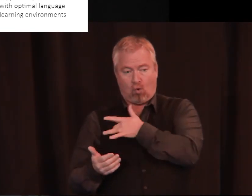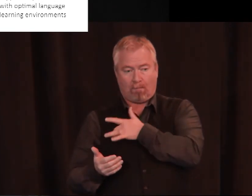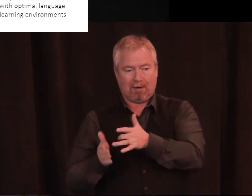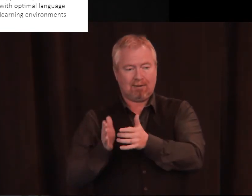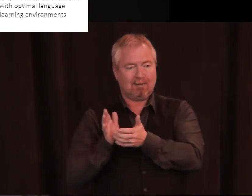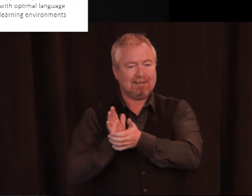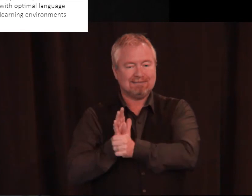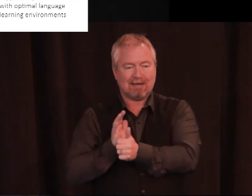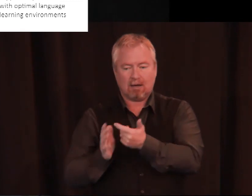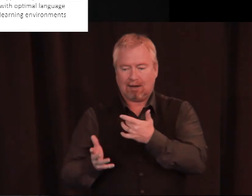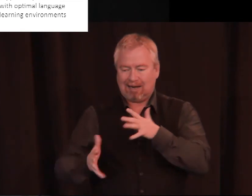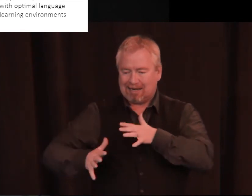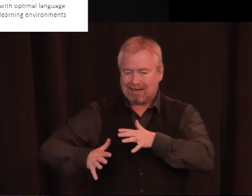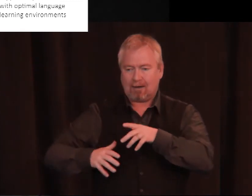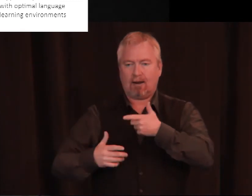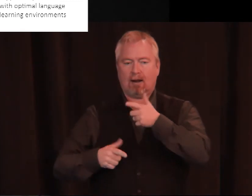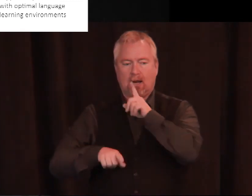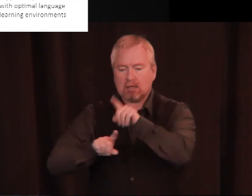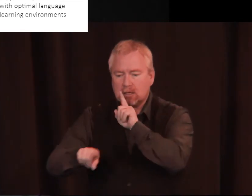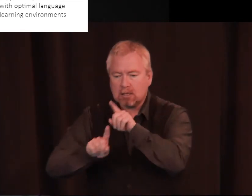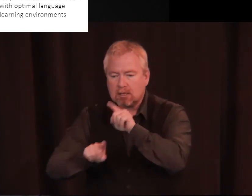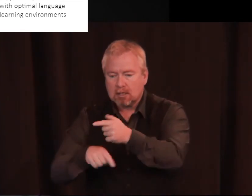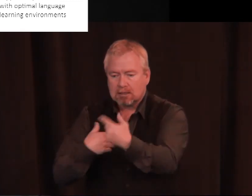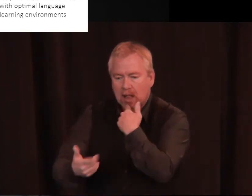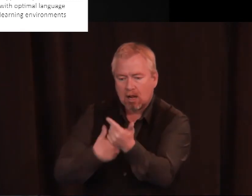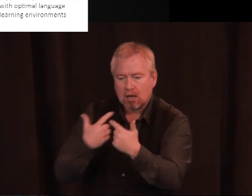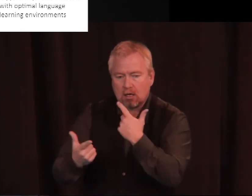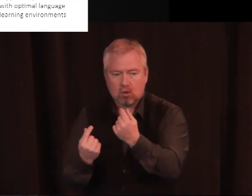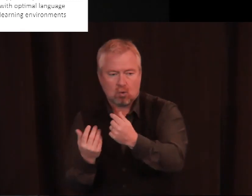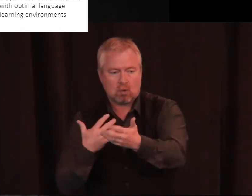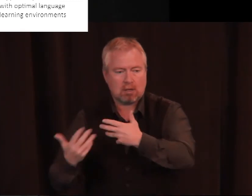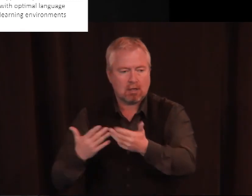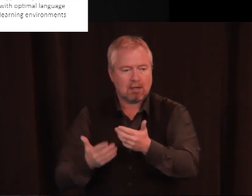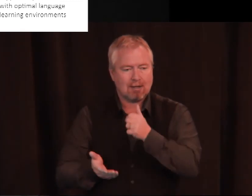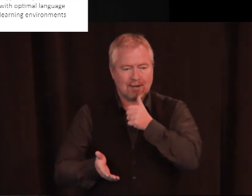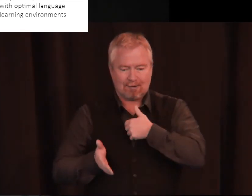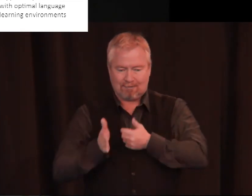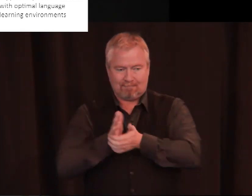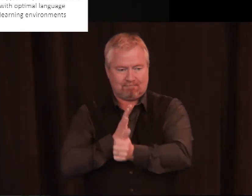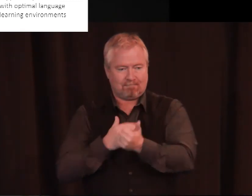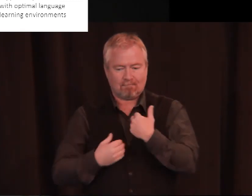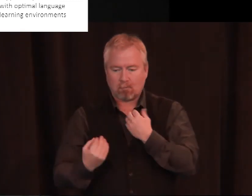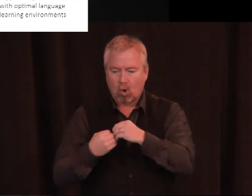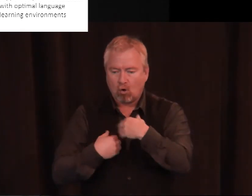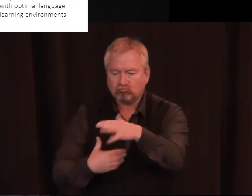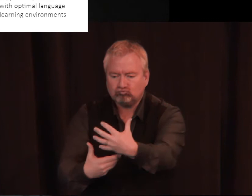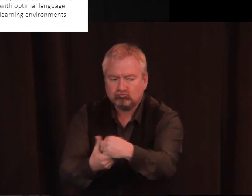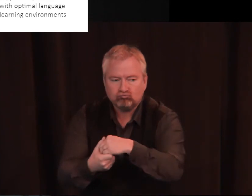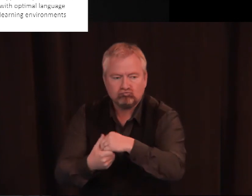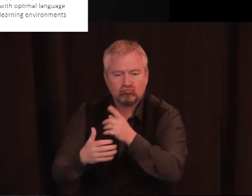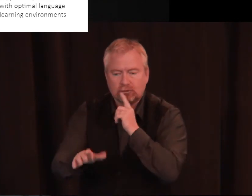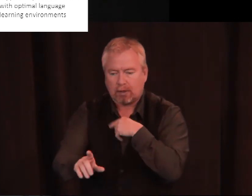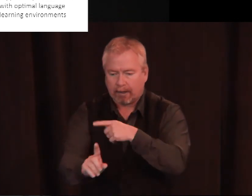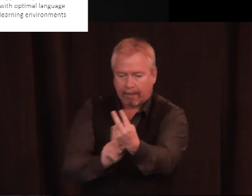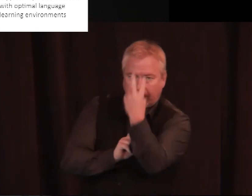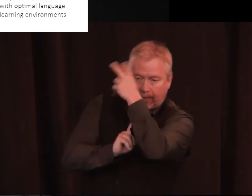the children weren't participating in the communication context as much. So there is bidirectional relationship.